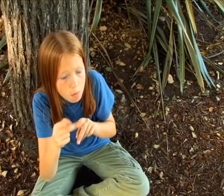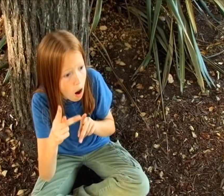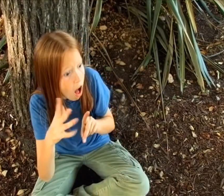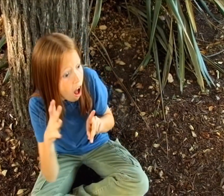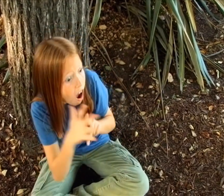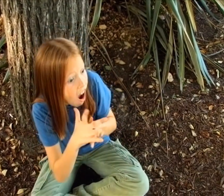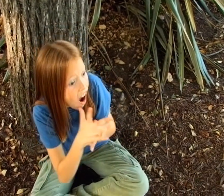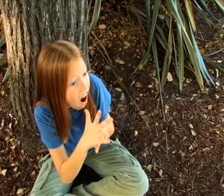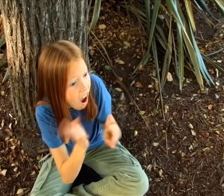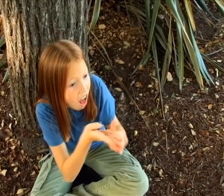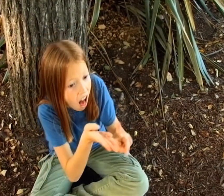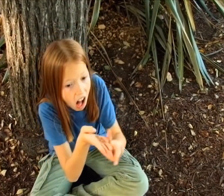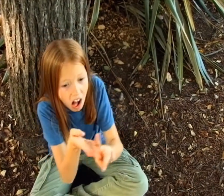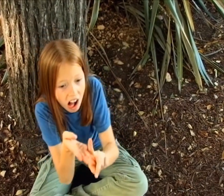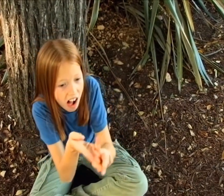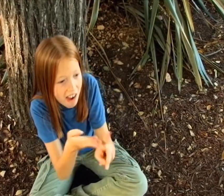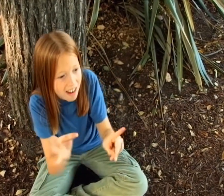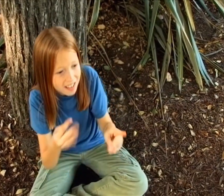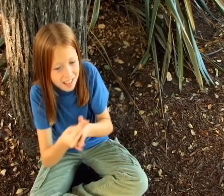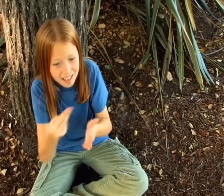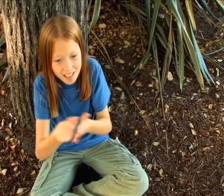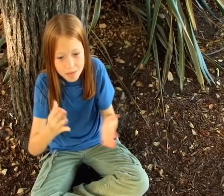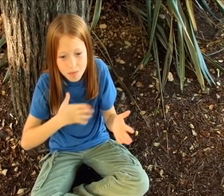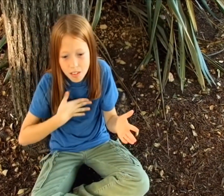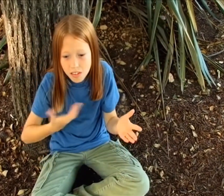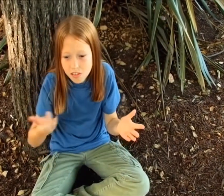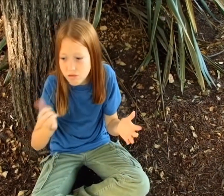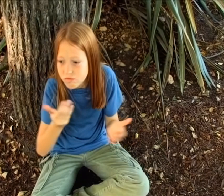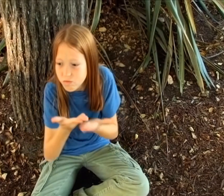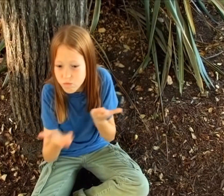AND THEY INFLUENCE OTHER PEOPLE,